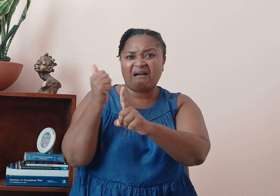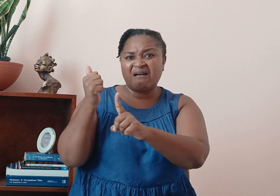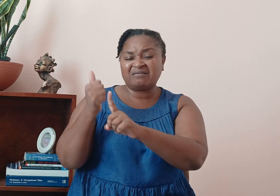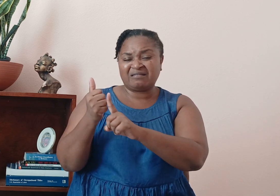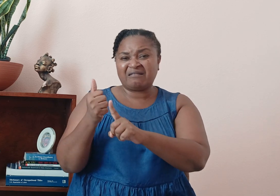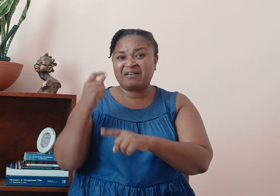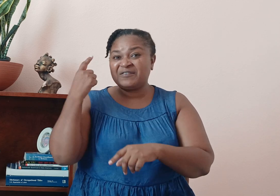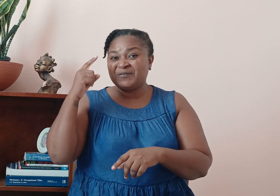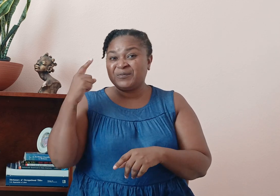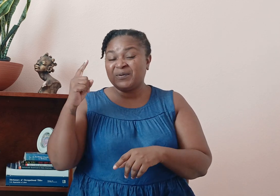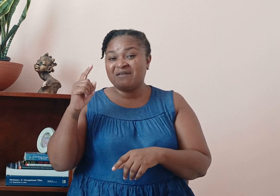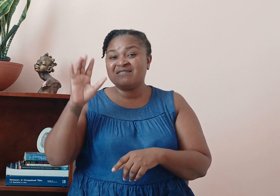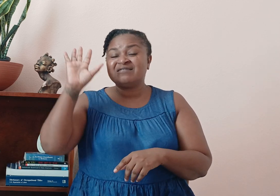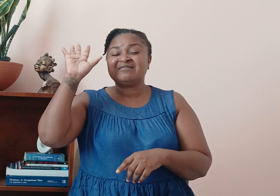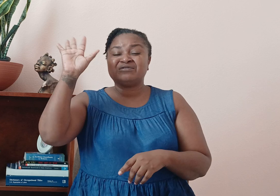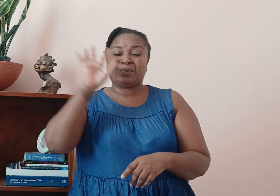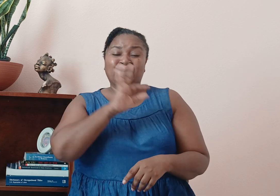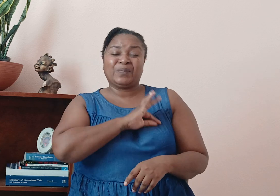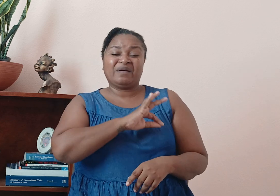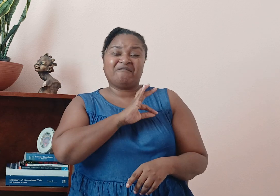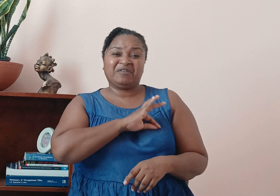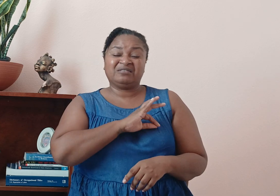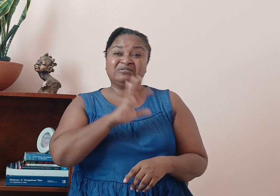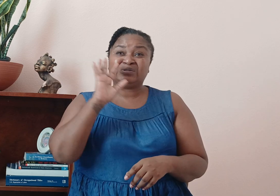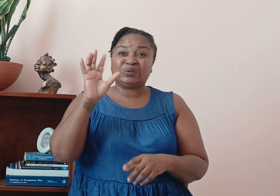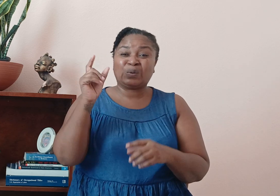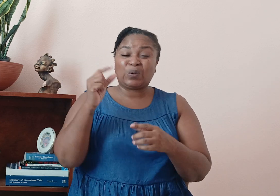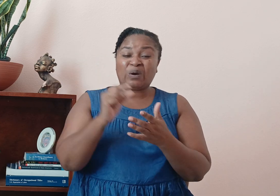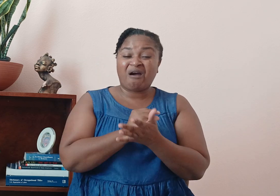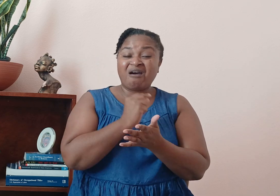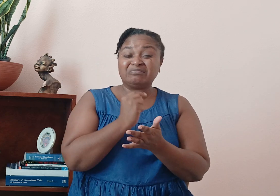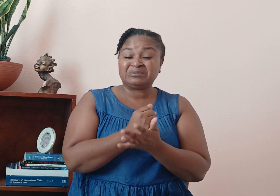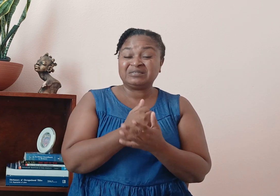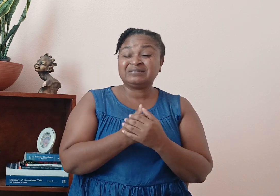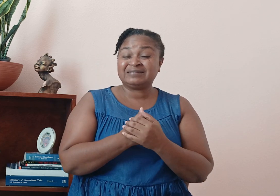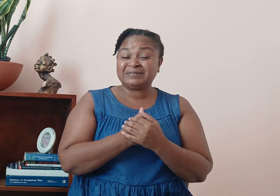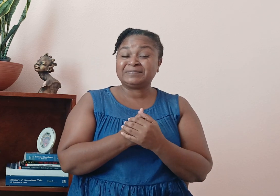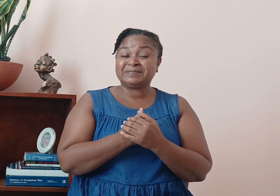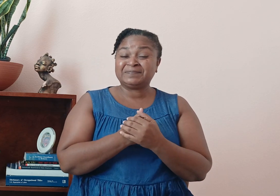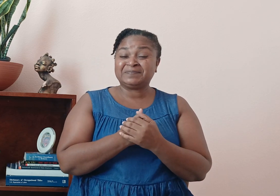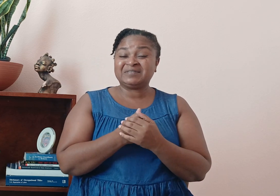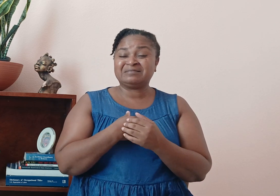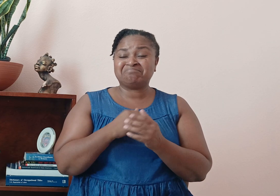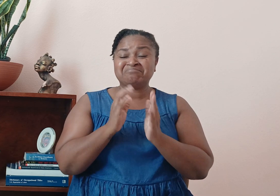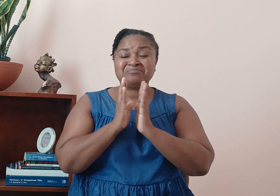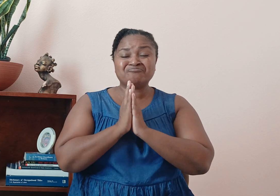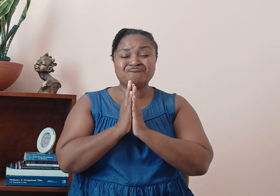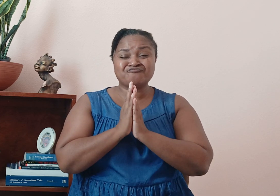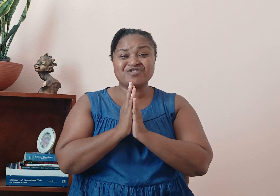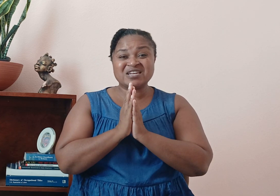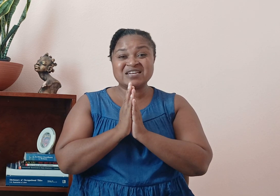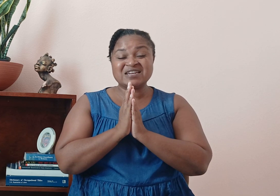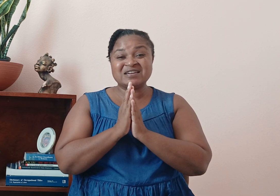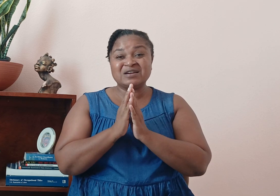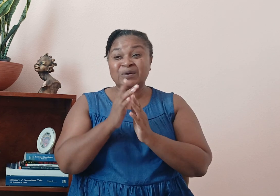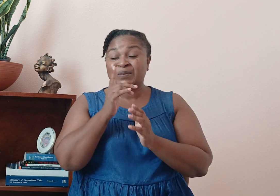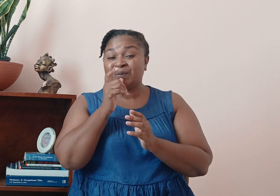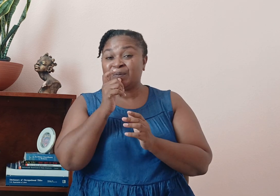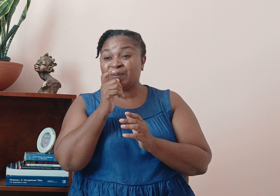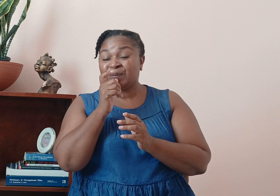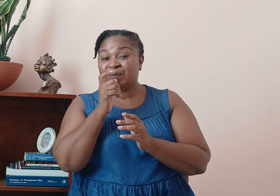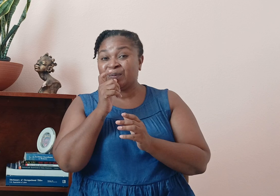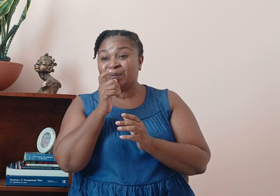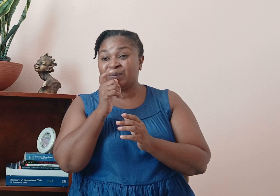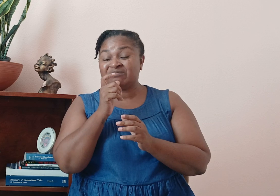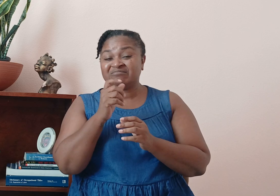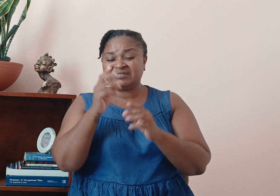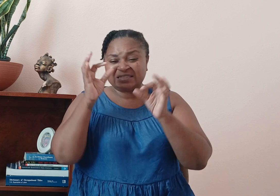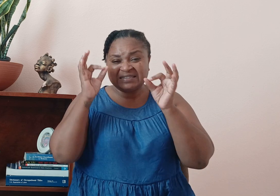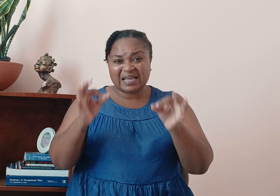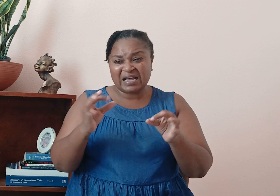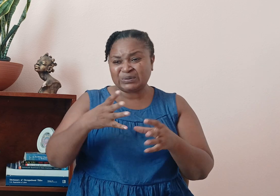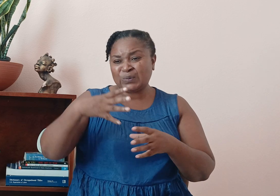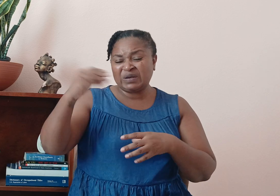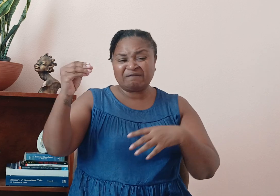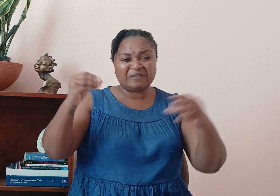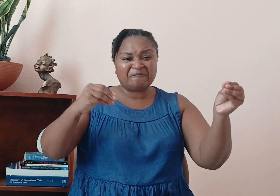the sake of your gospel. I pray for those who have chosen to leave family and friends and tradition